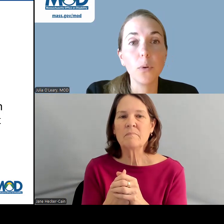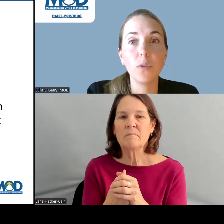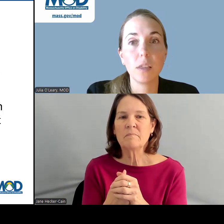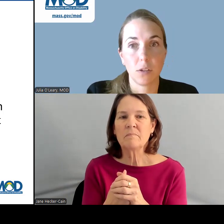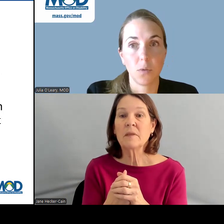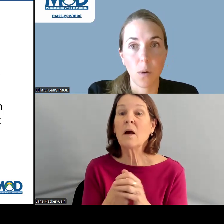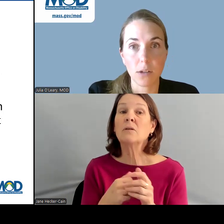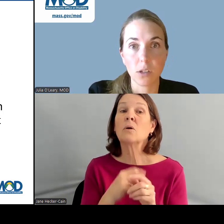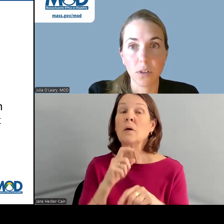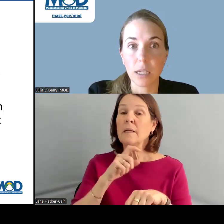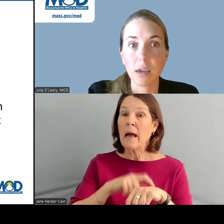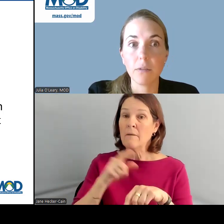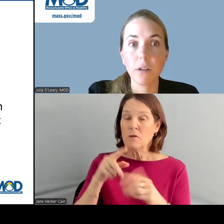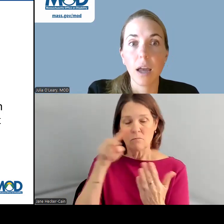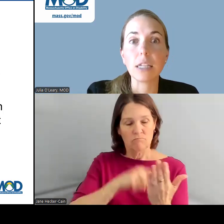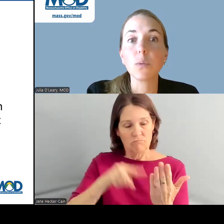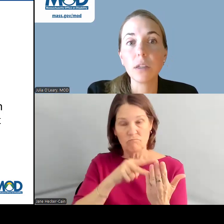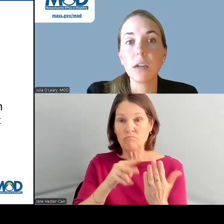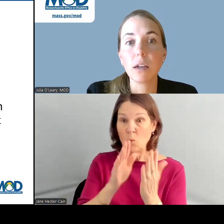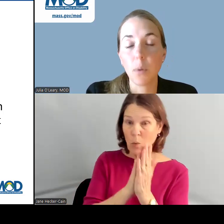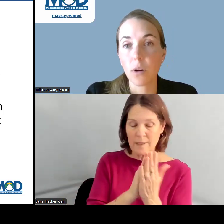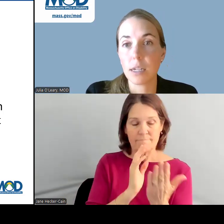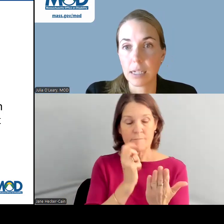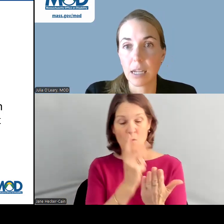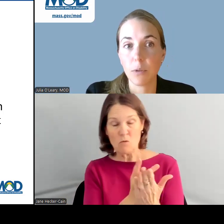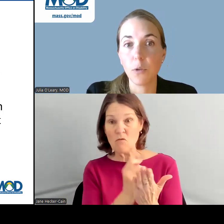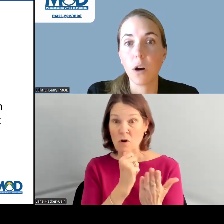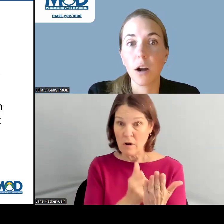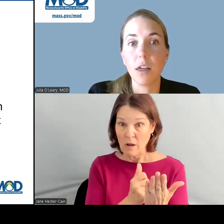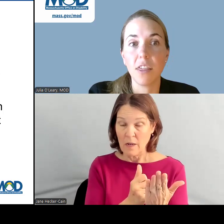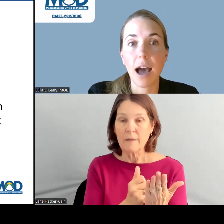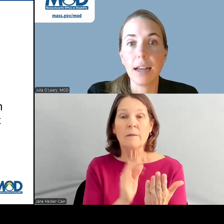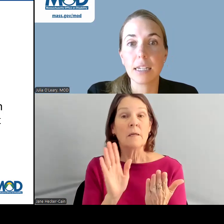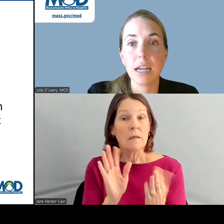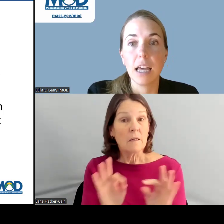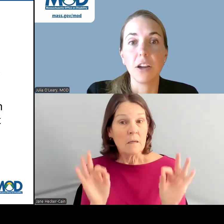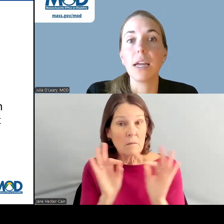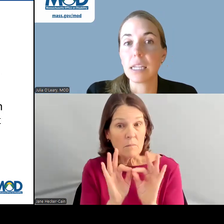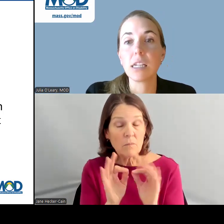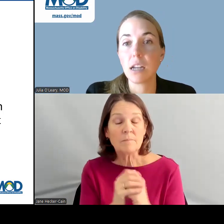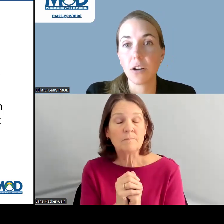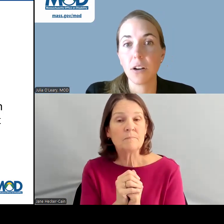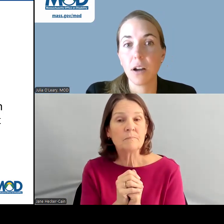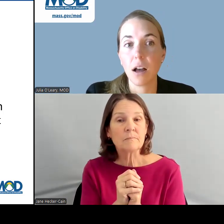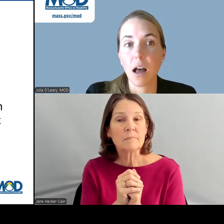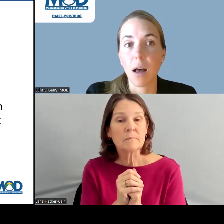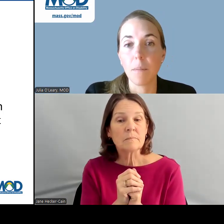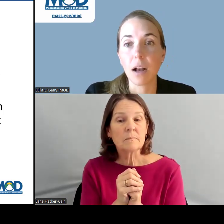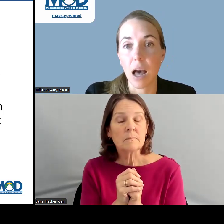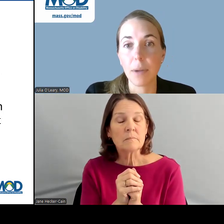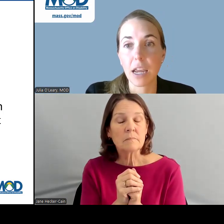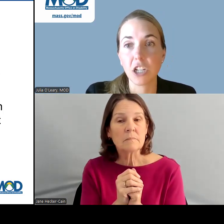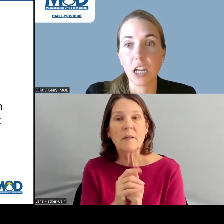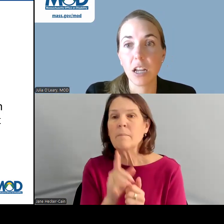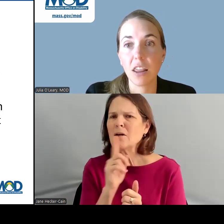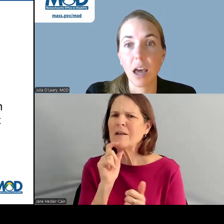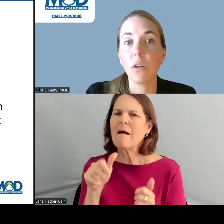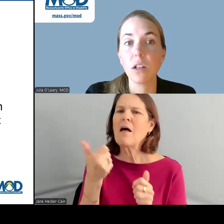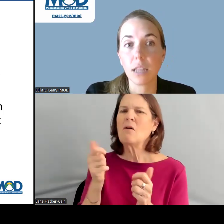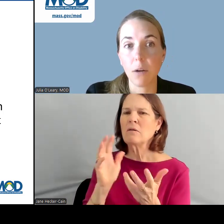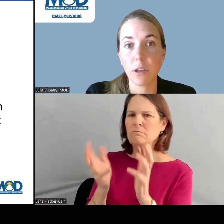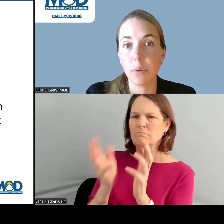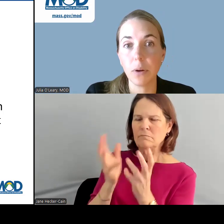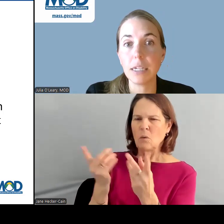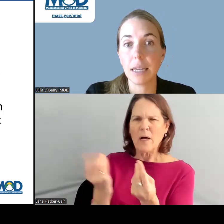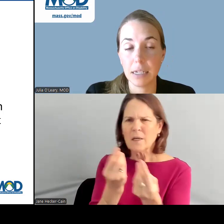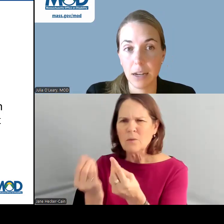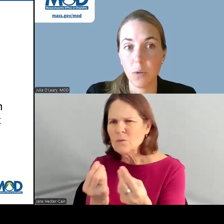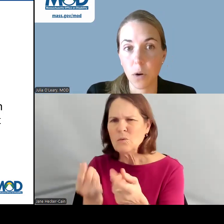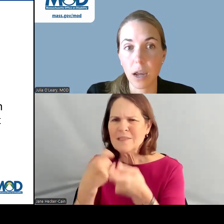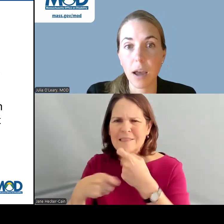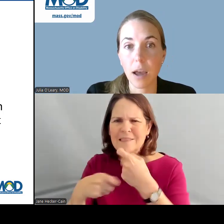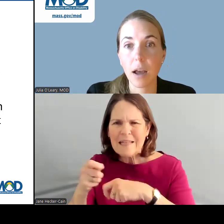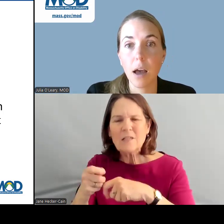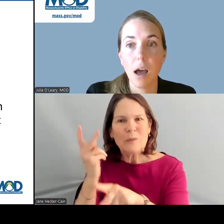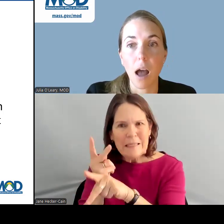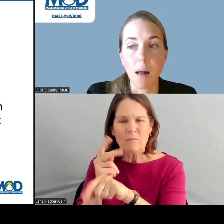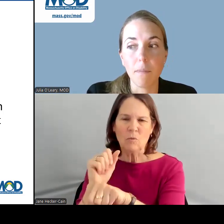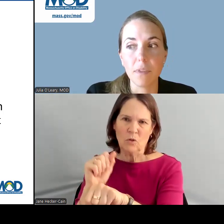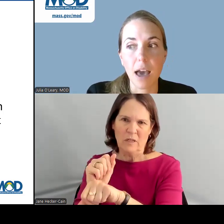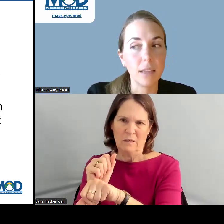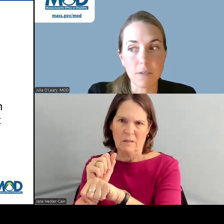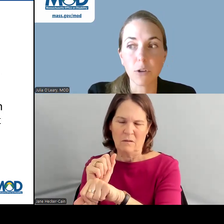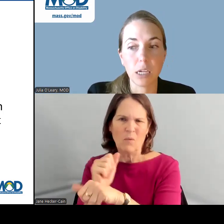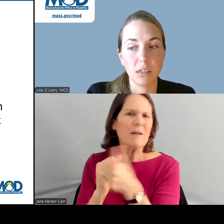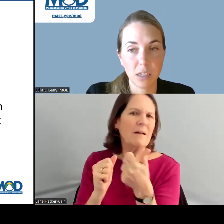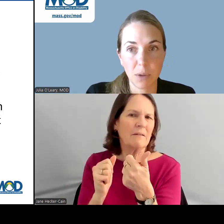When you're approving these requests for leave, it's really important, as I said before, that there isn't another accommodation that will allow the employee to continue working.